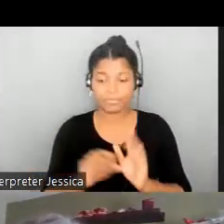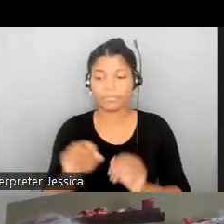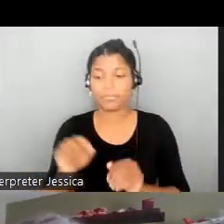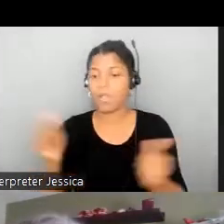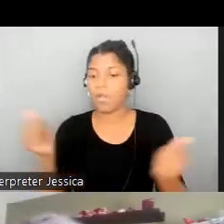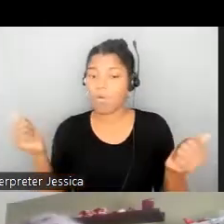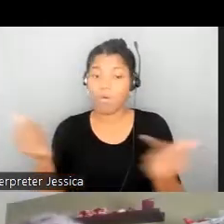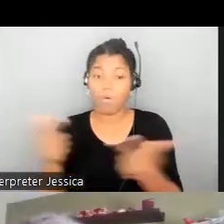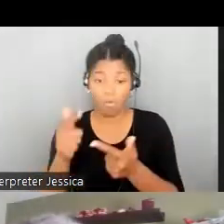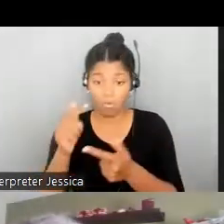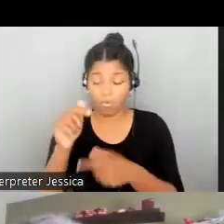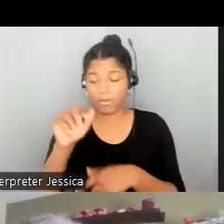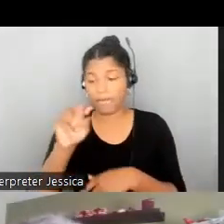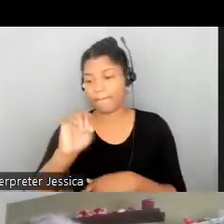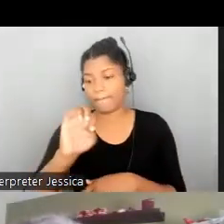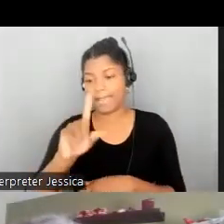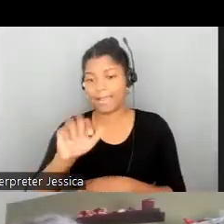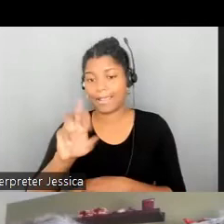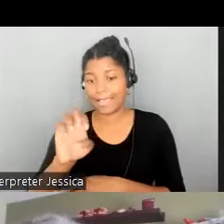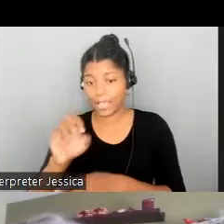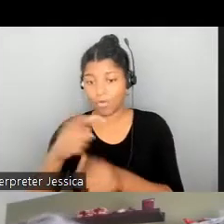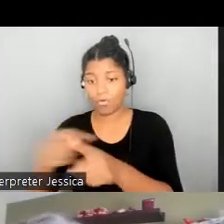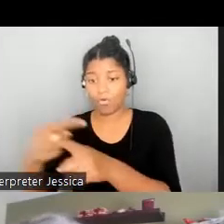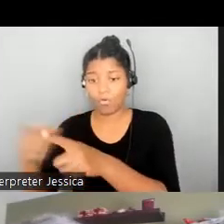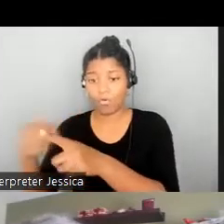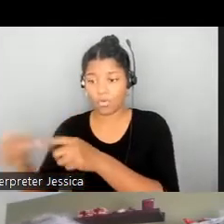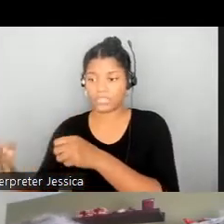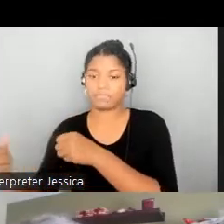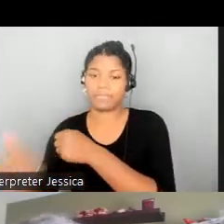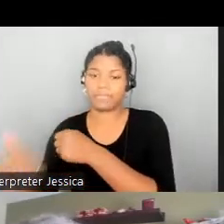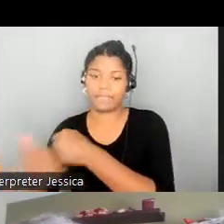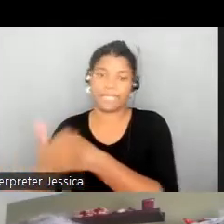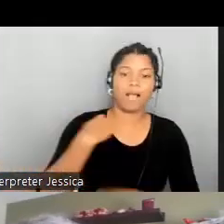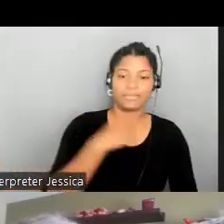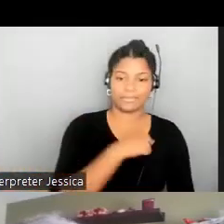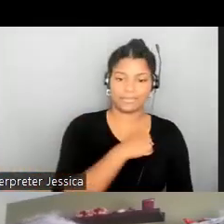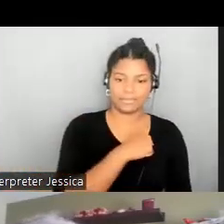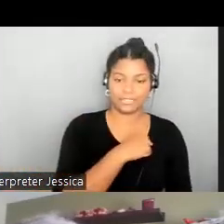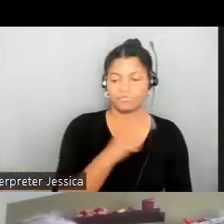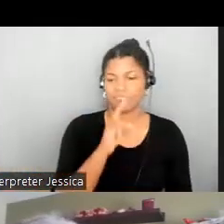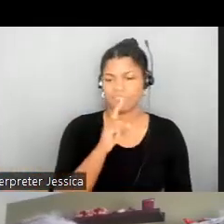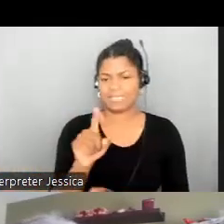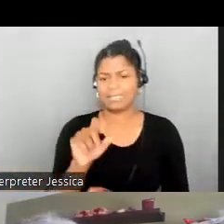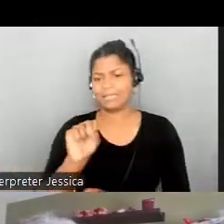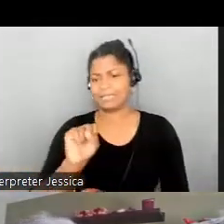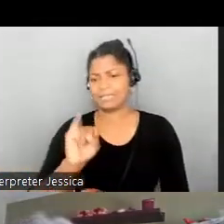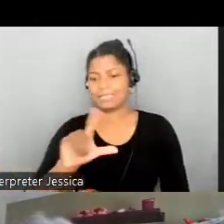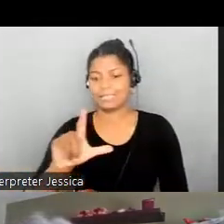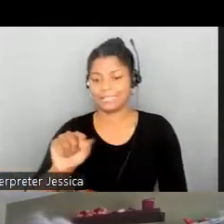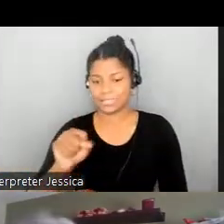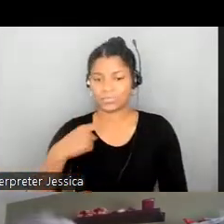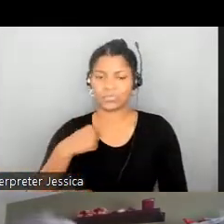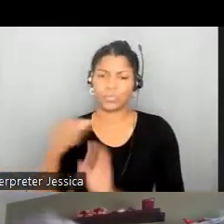to us and then, so we have a very close report with the CILs and more of a referral, and